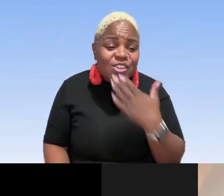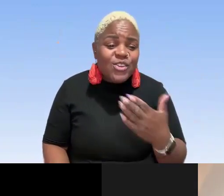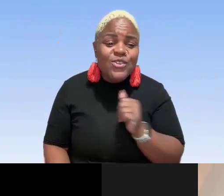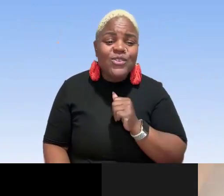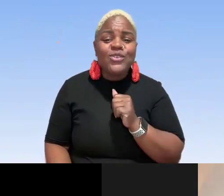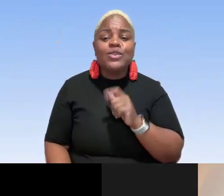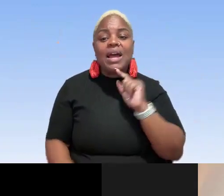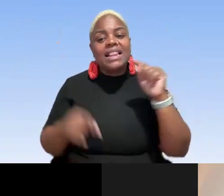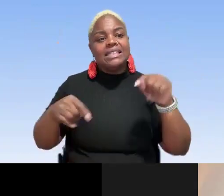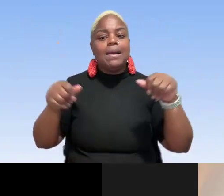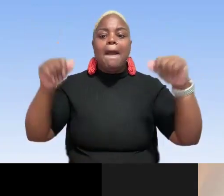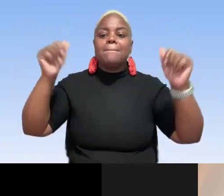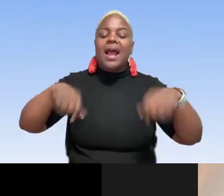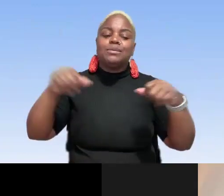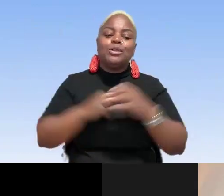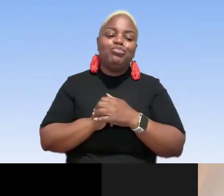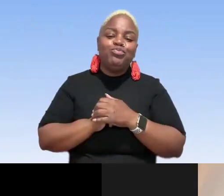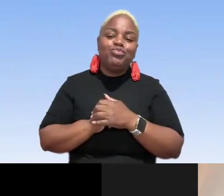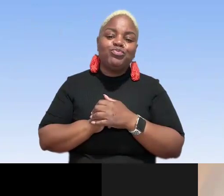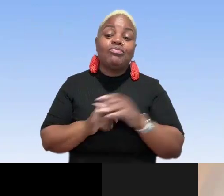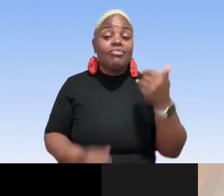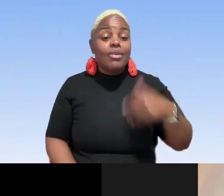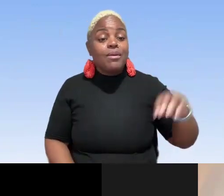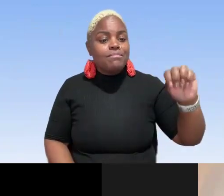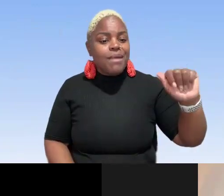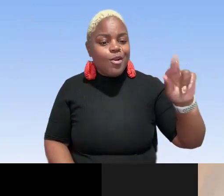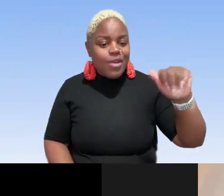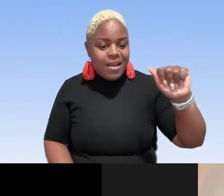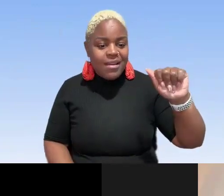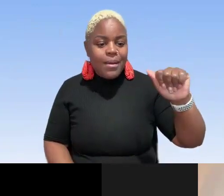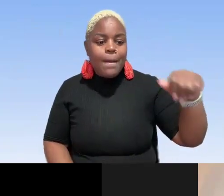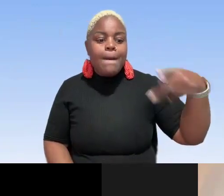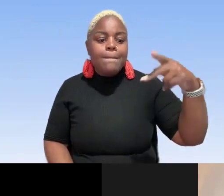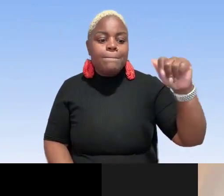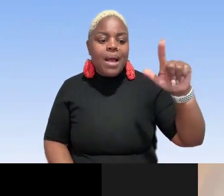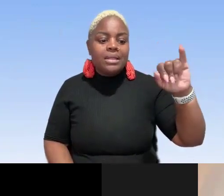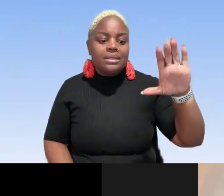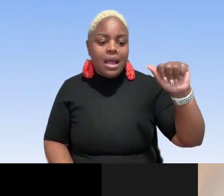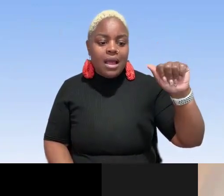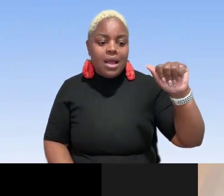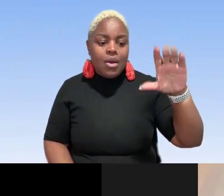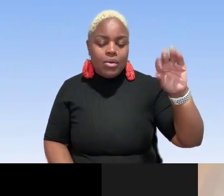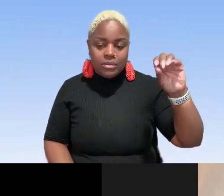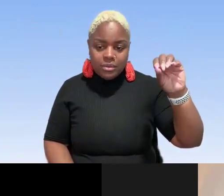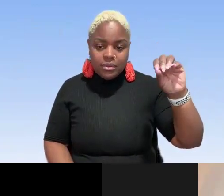My name is Maria Palacios. Um, I am an Indigenous light-skinned